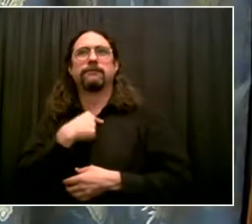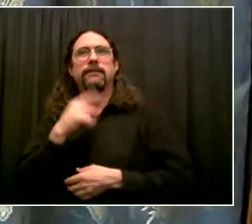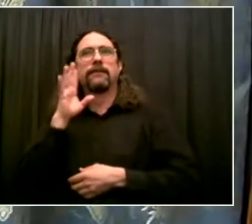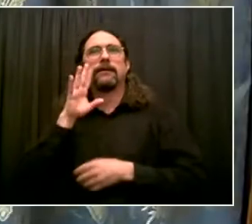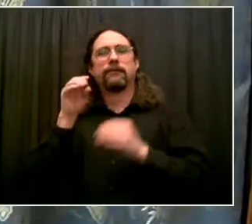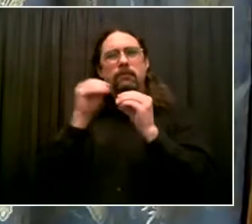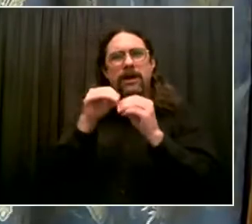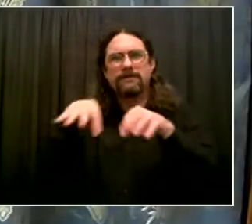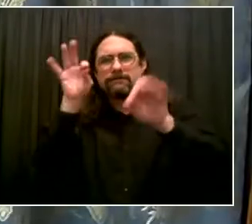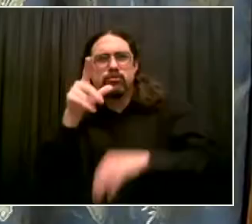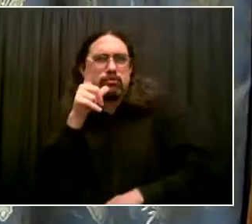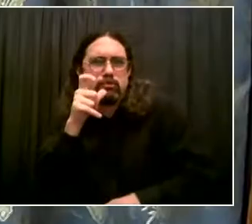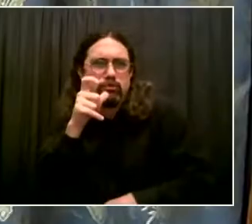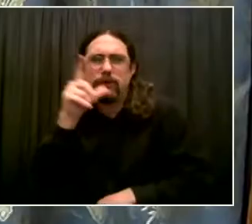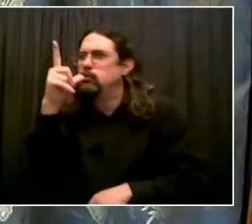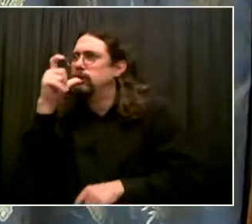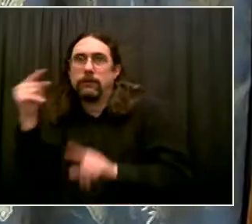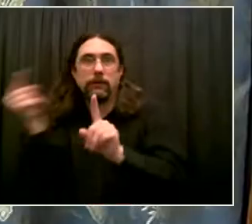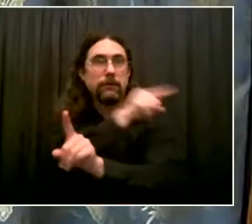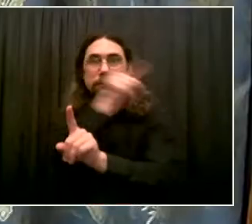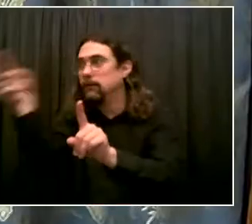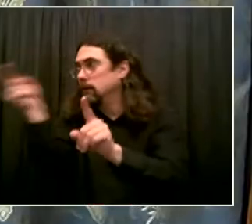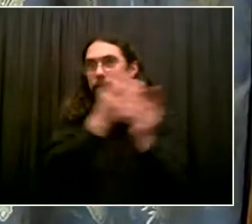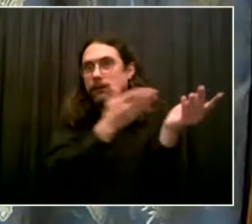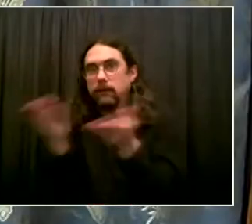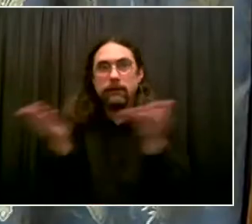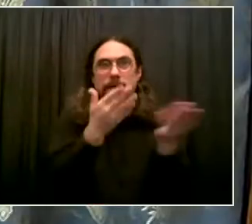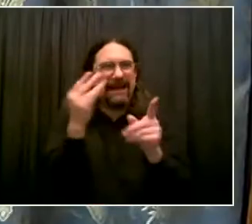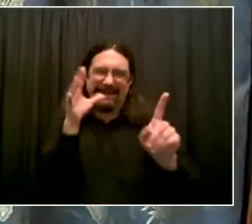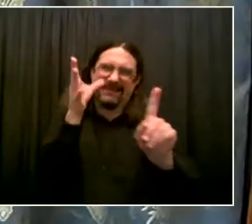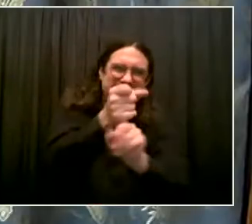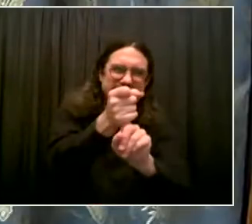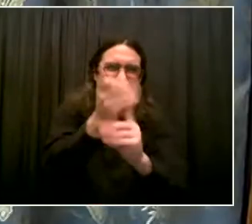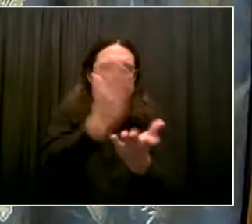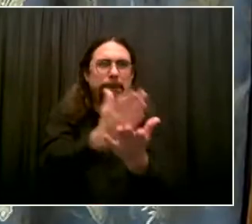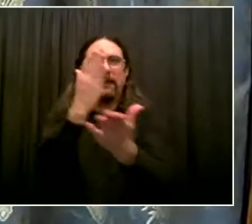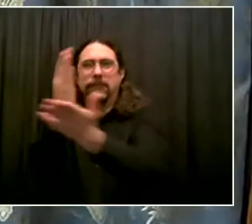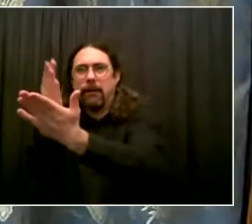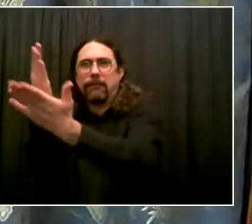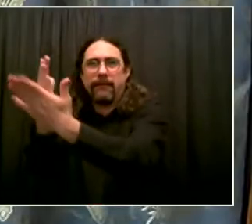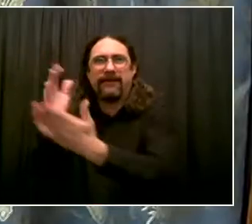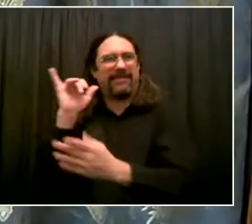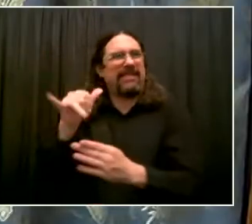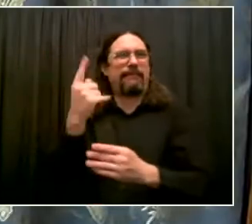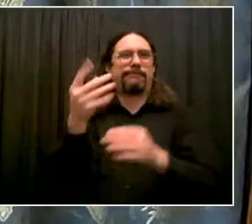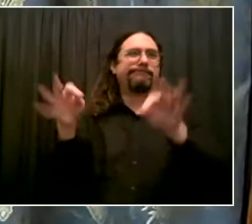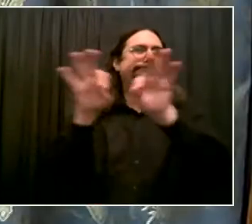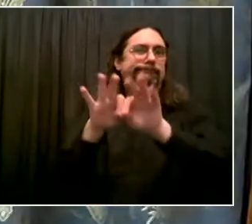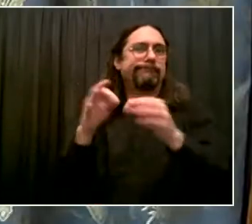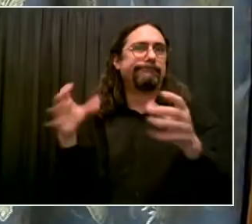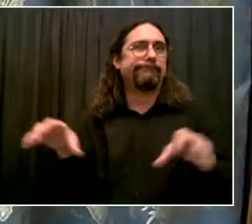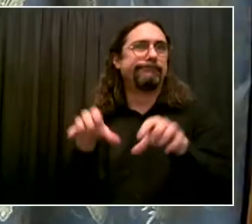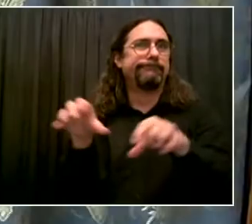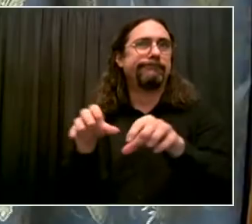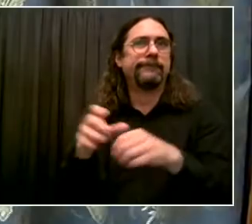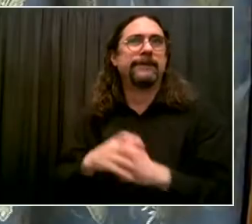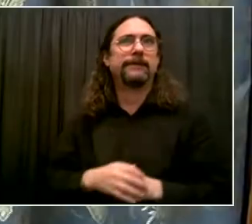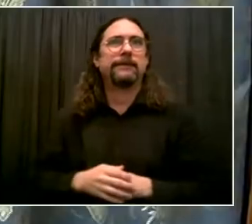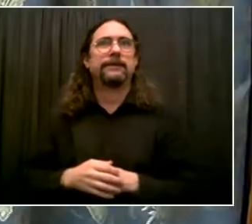MANGKI SURE THEY HAVE MENTORS AND MAKING SURE THEY HAVE HOPE FOR THE FUTREU AND MAKING SURE